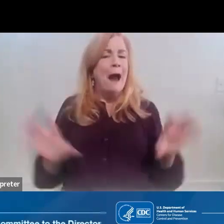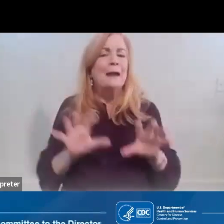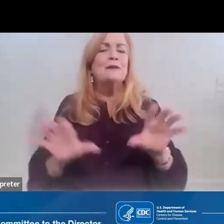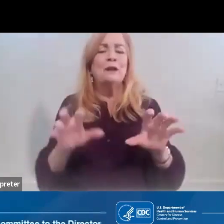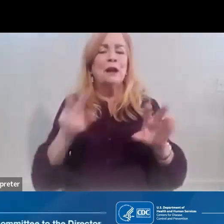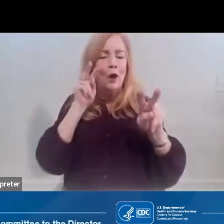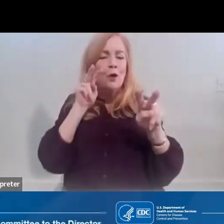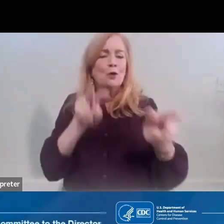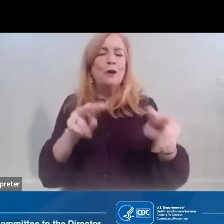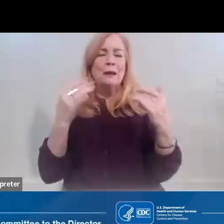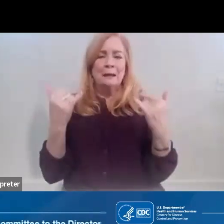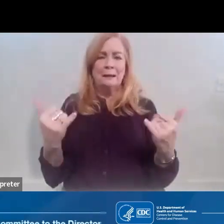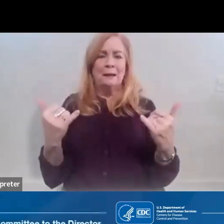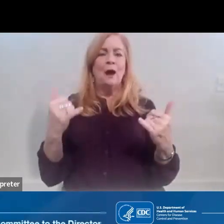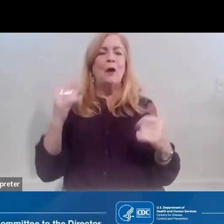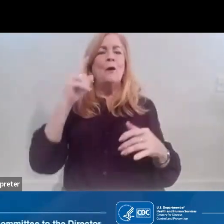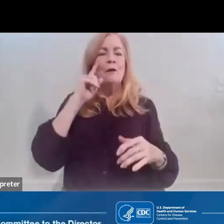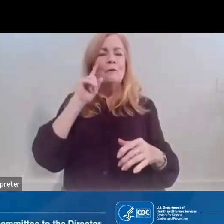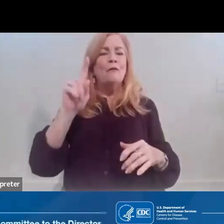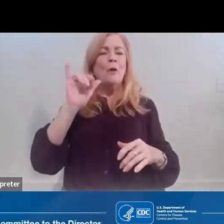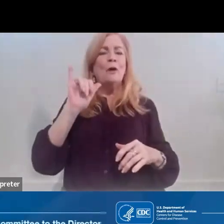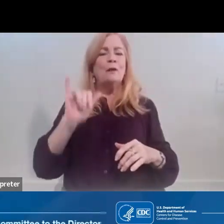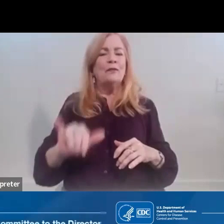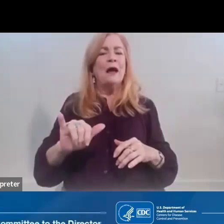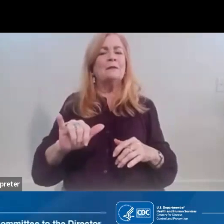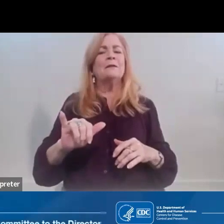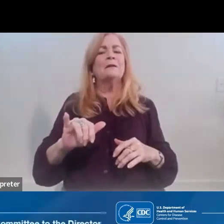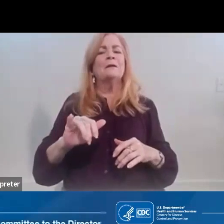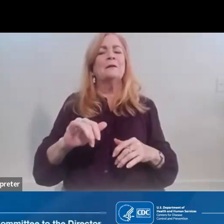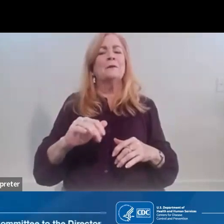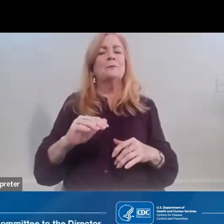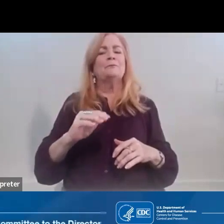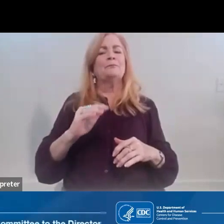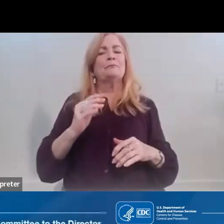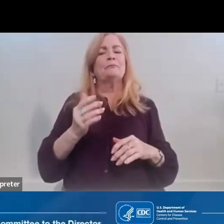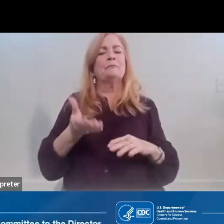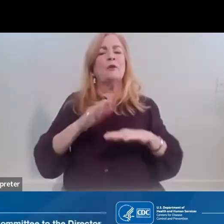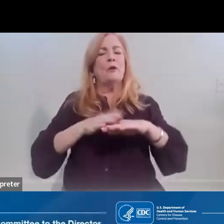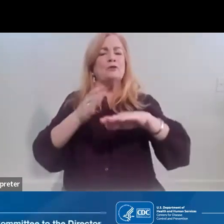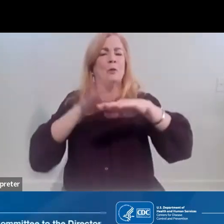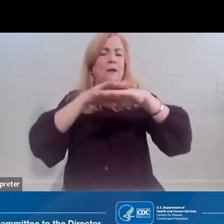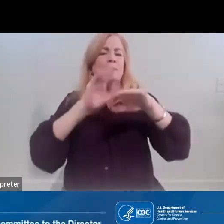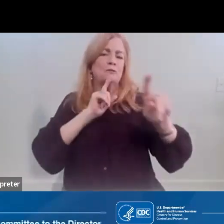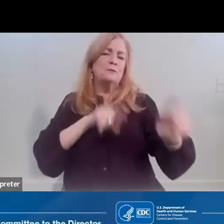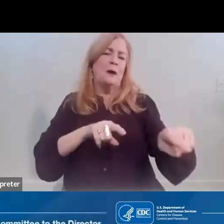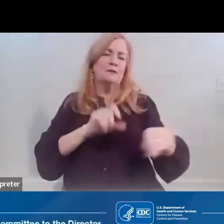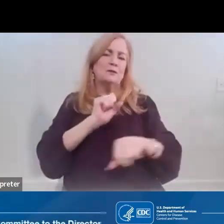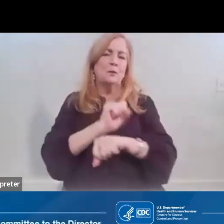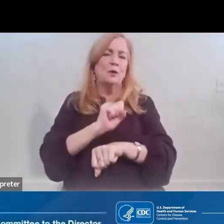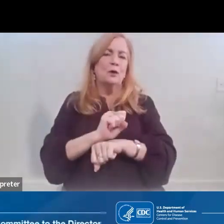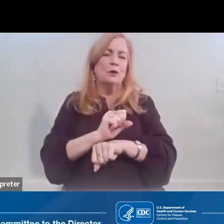to the Graduated Response Framework, because it does in some ways box us in, right?